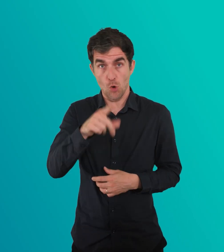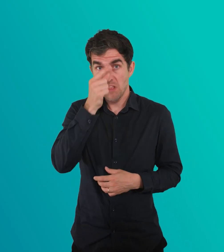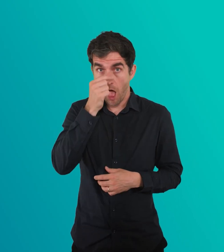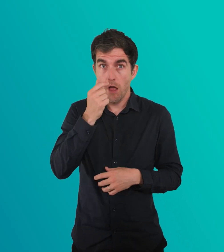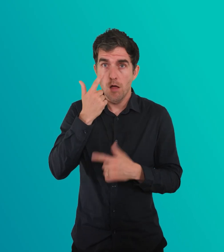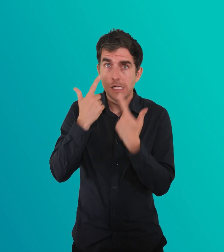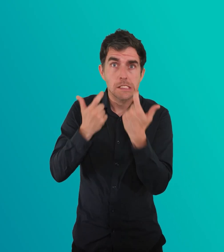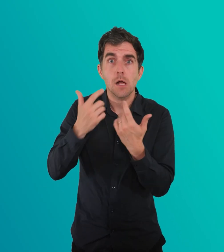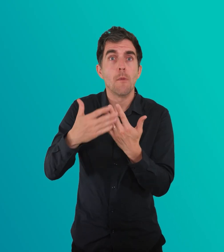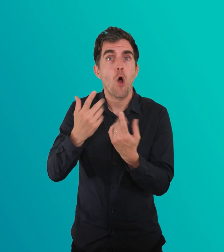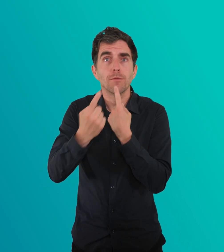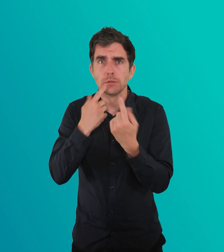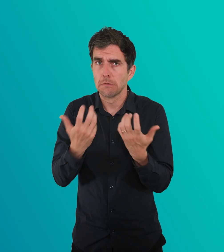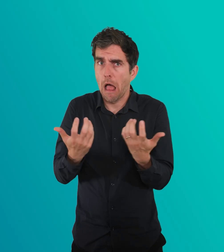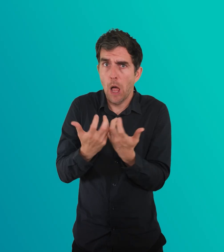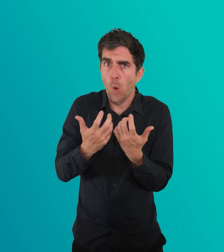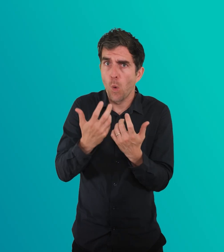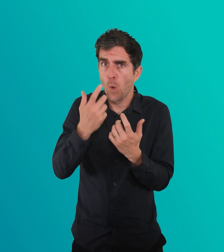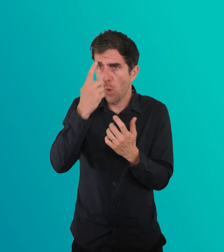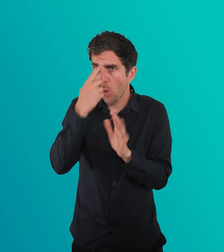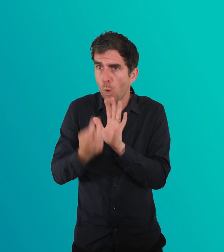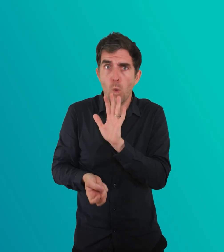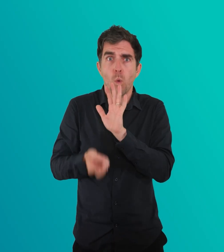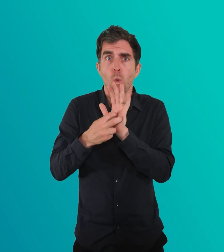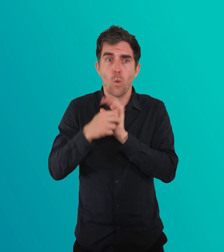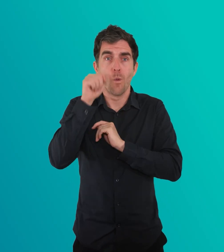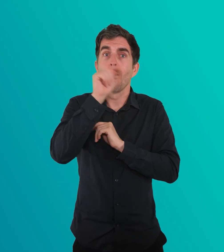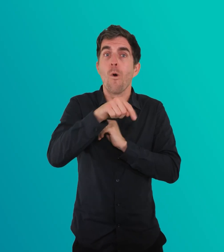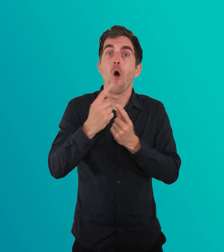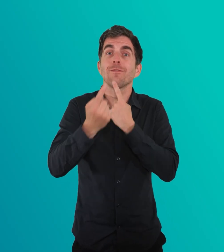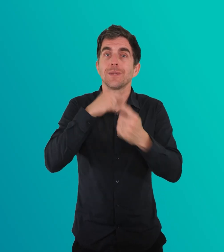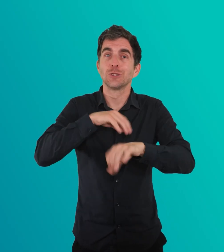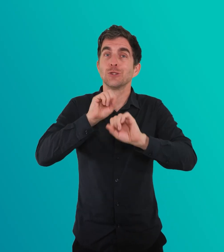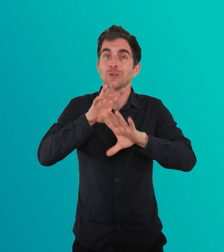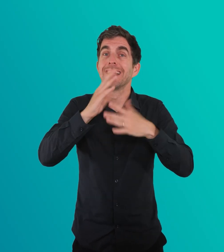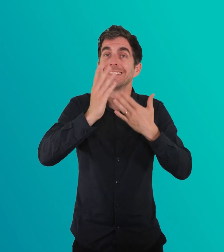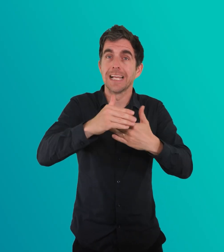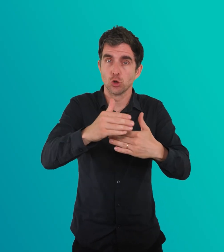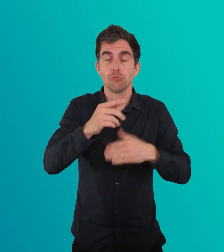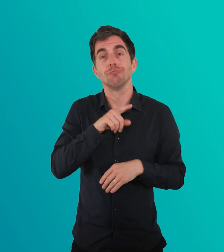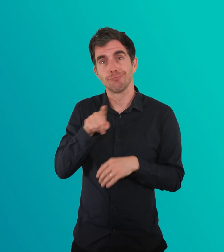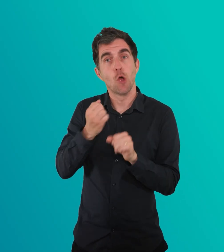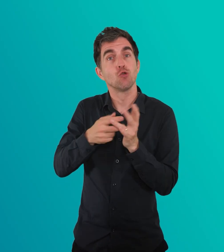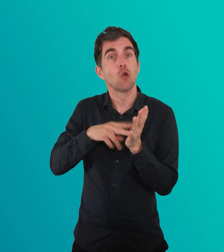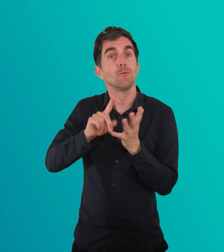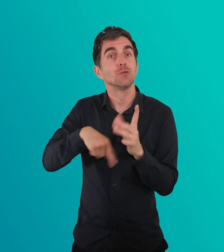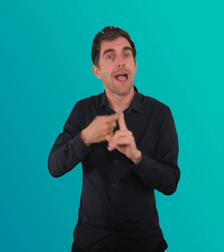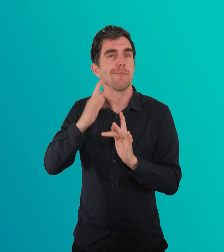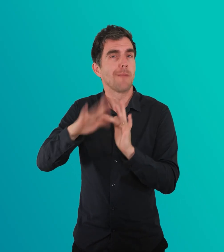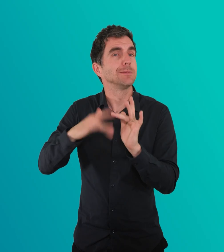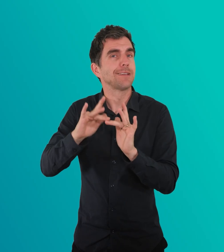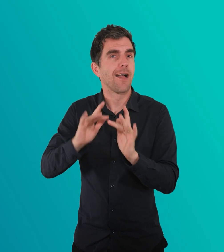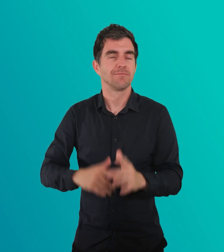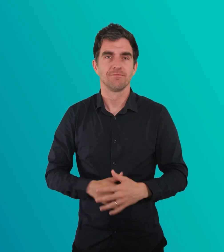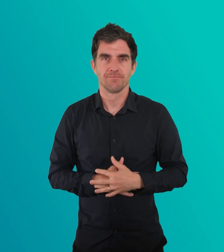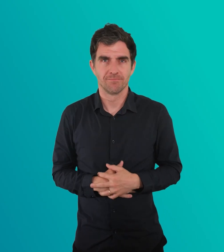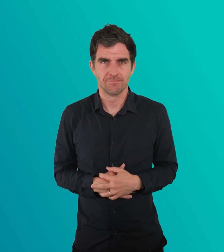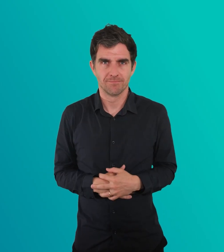You can find more information, including how to sign up to an information session, on the GOV.UK page.